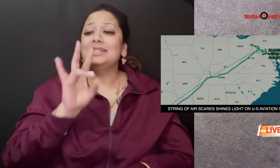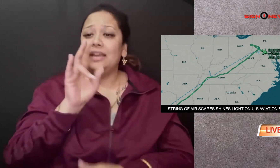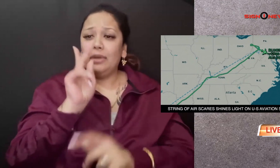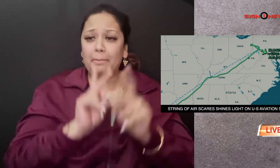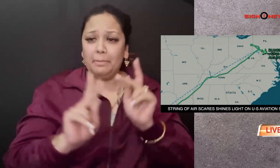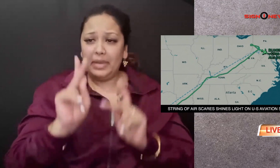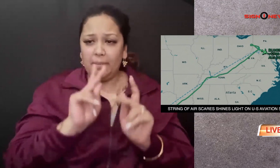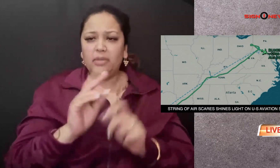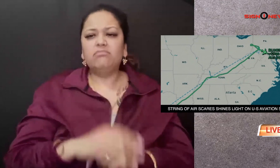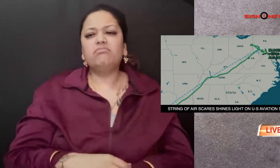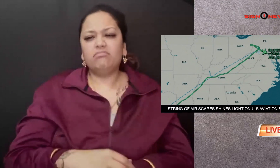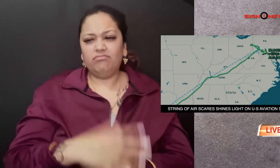Seven people were taken to the hospital.